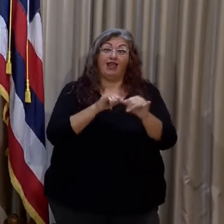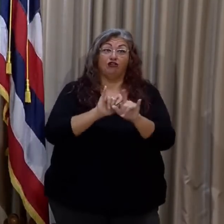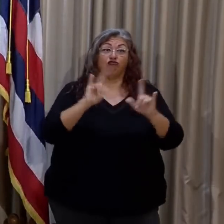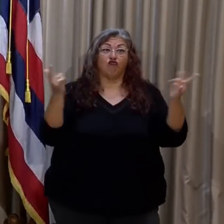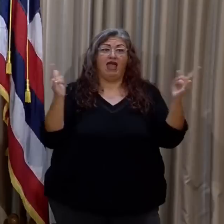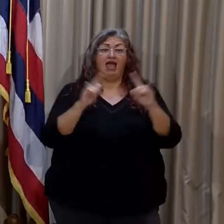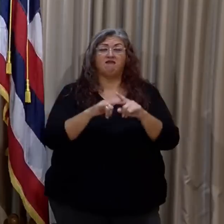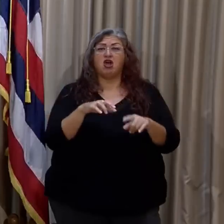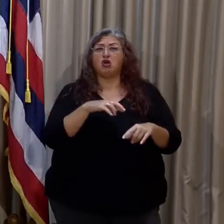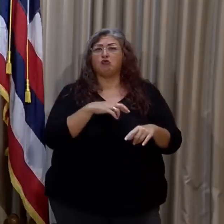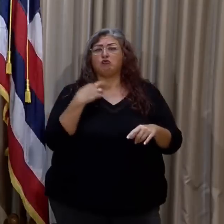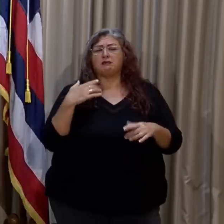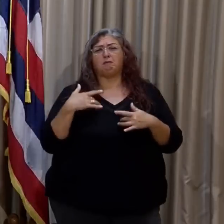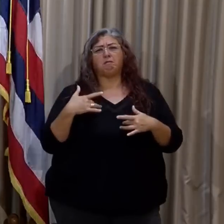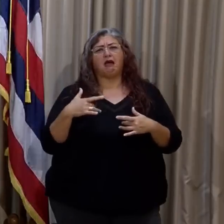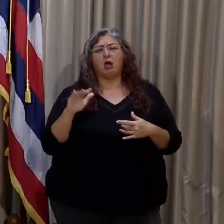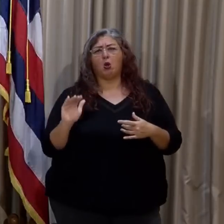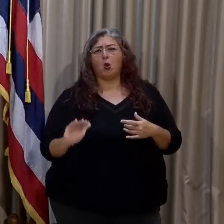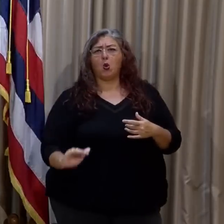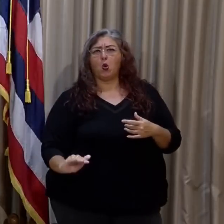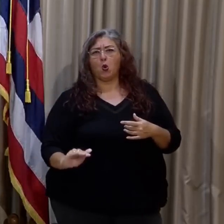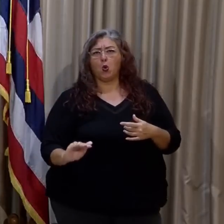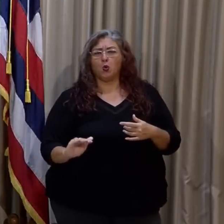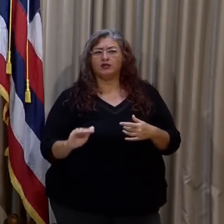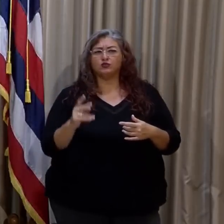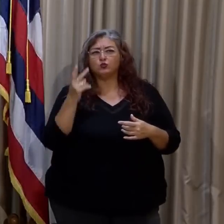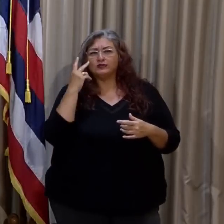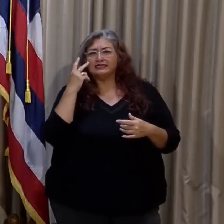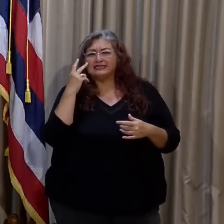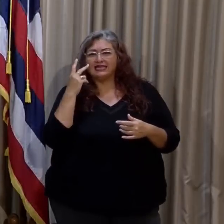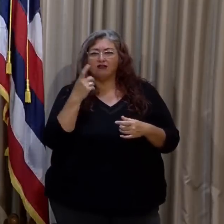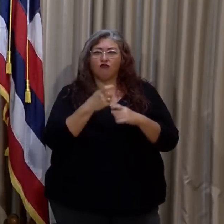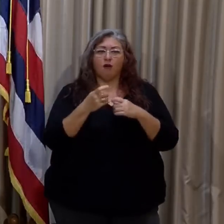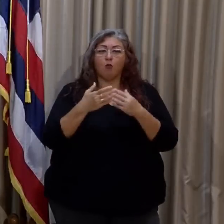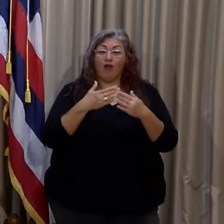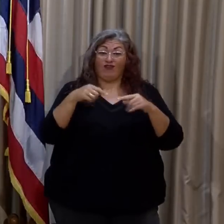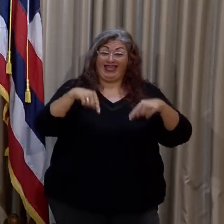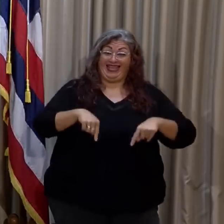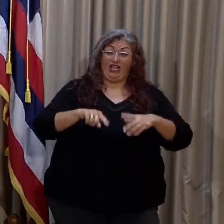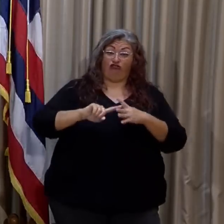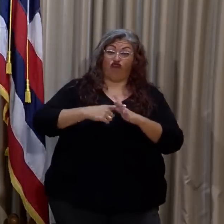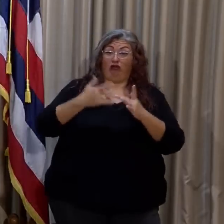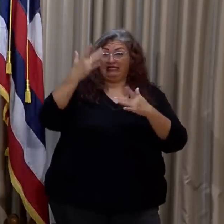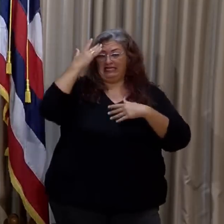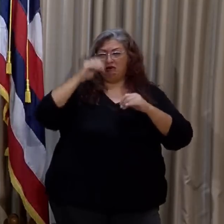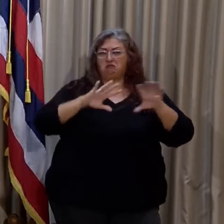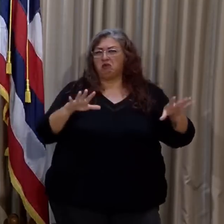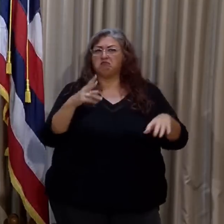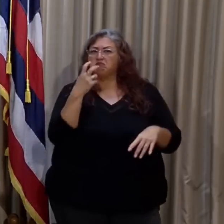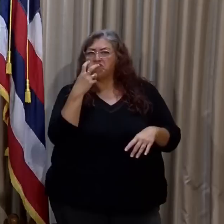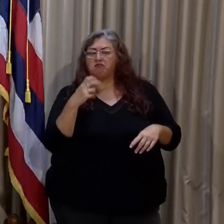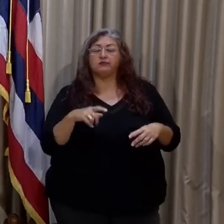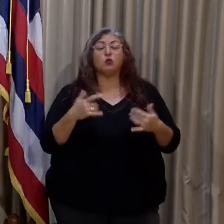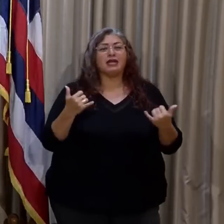ISLANDS, WHICH IS REASSURING. AS WE LOOK TO OPENING UP INTERNATIONAL TRAVEL, THE RISK WOULD BE VERY LOW ASSOCIATED WITH A SPREAD FROM ANY OF THE